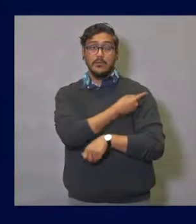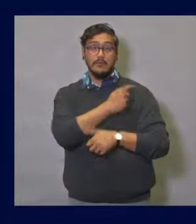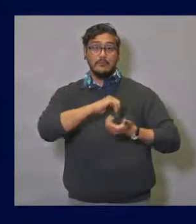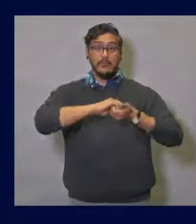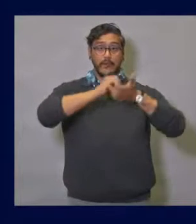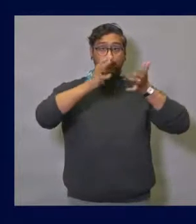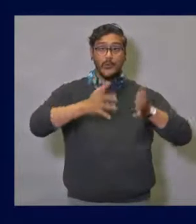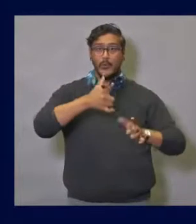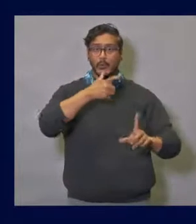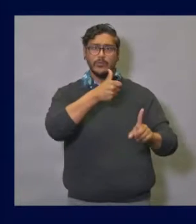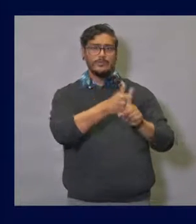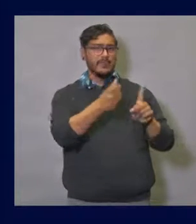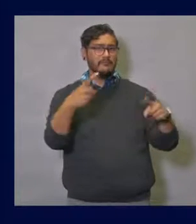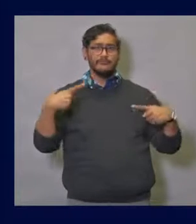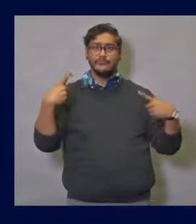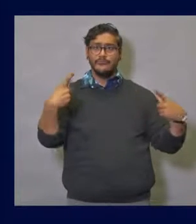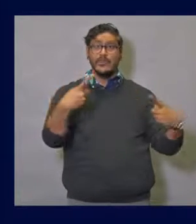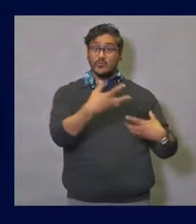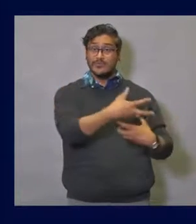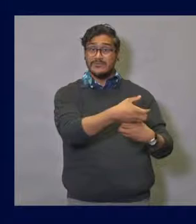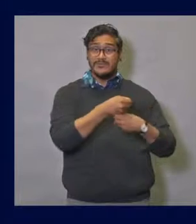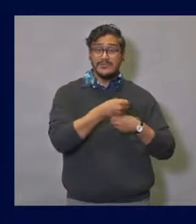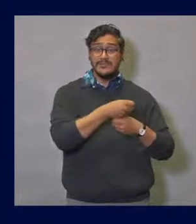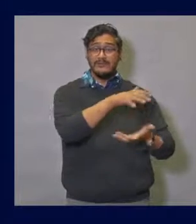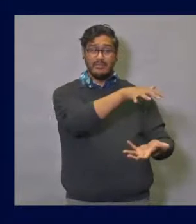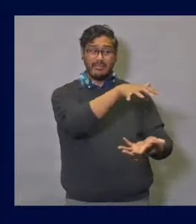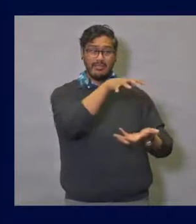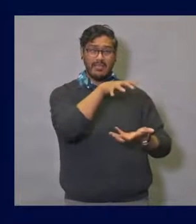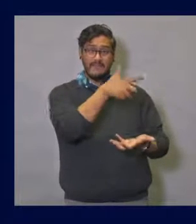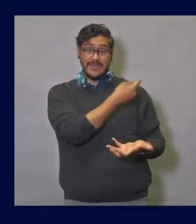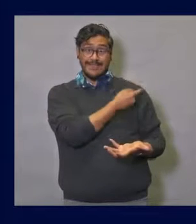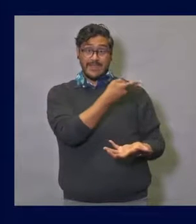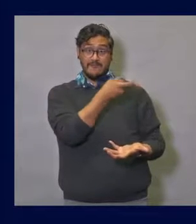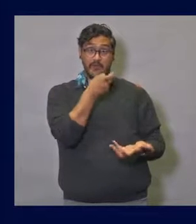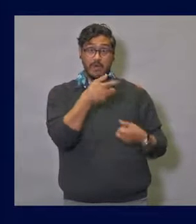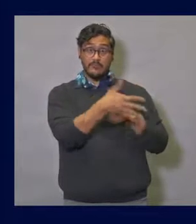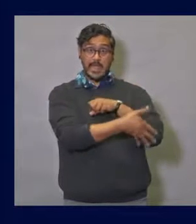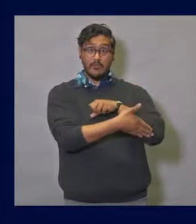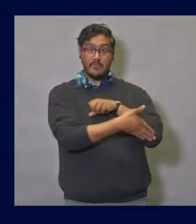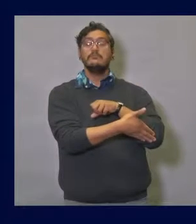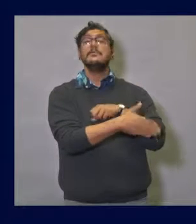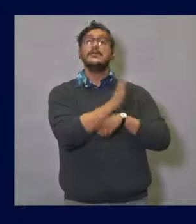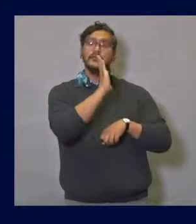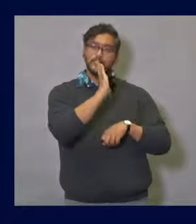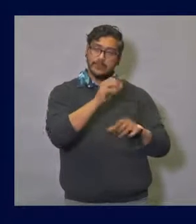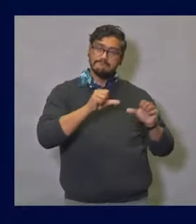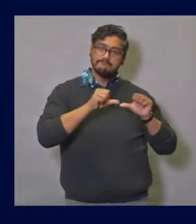COUNTY VACCINATION PARTNERS THAT HAVE BEEN RECEIVING VACCINE